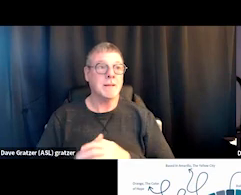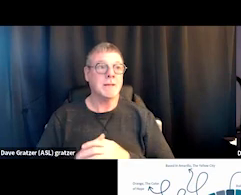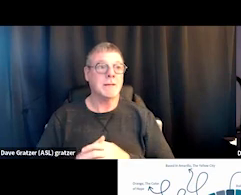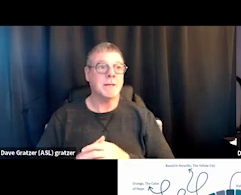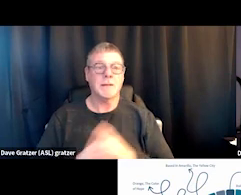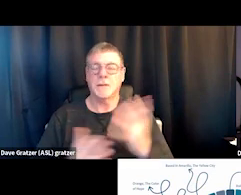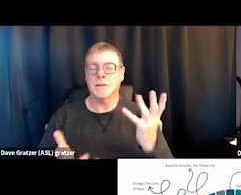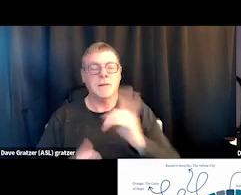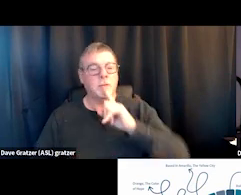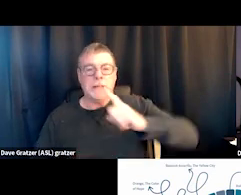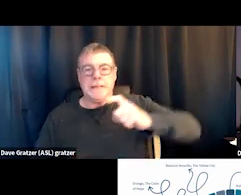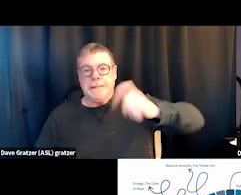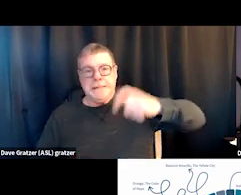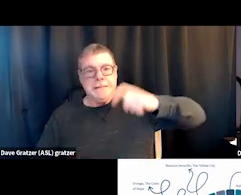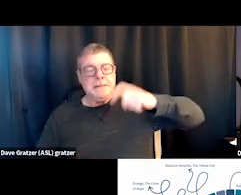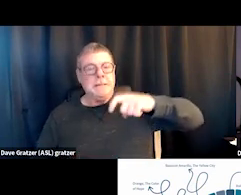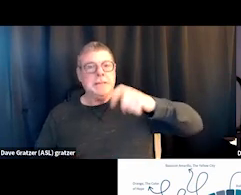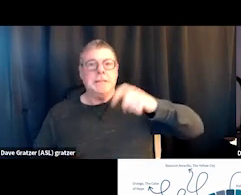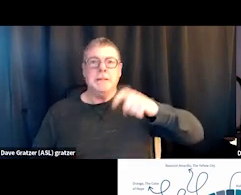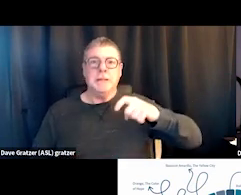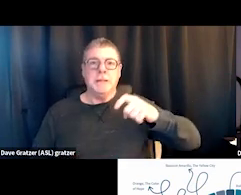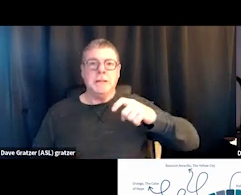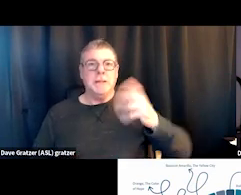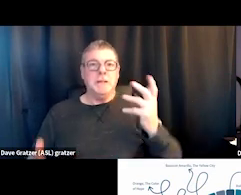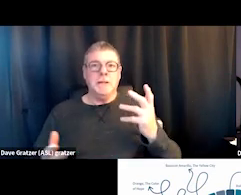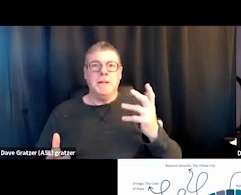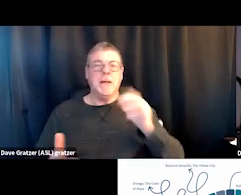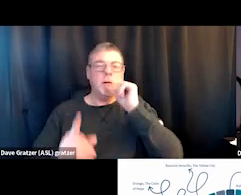was just the need to not weaponize the word integration